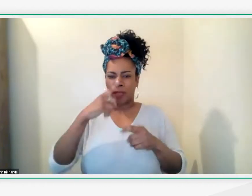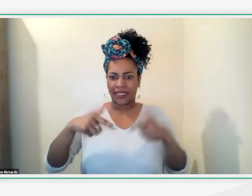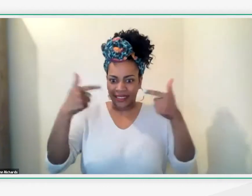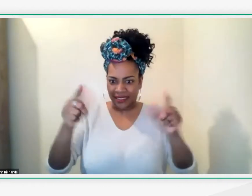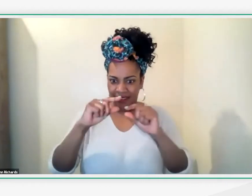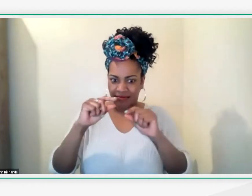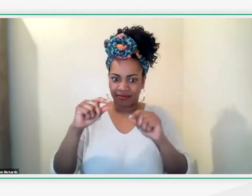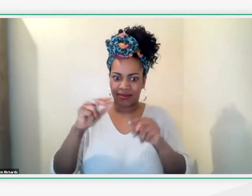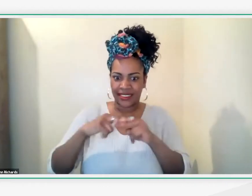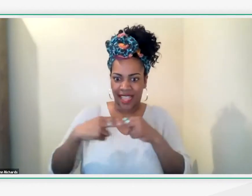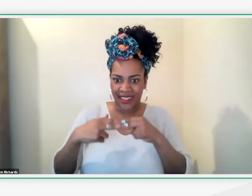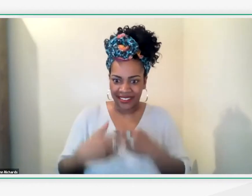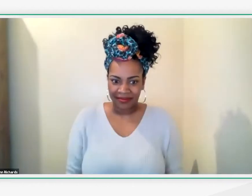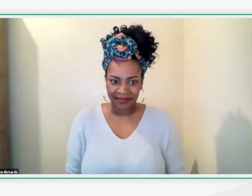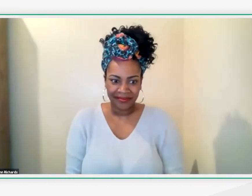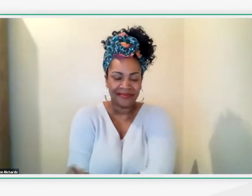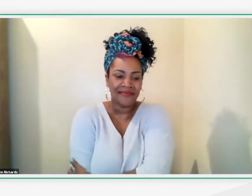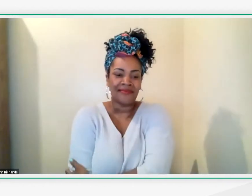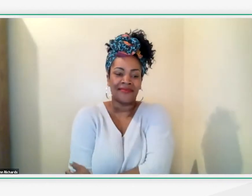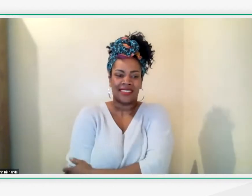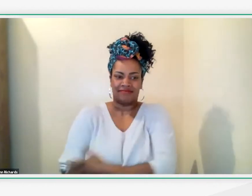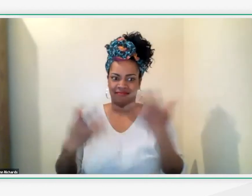the topics for this month. We can go to the next slide.